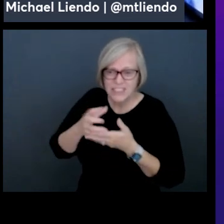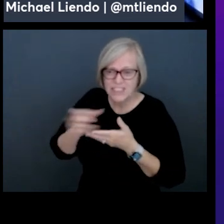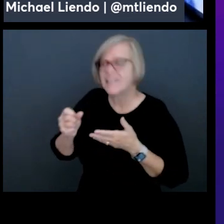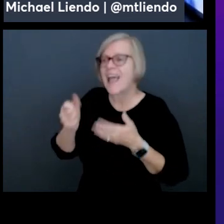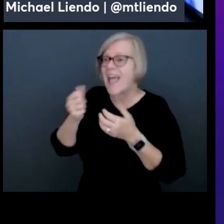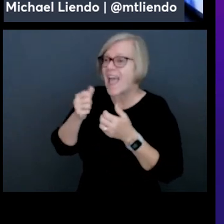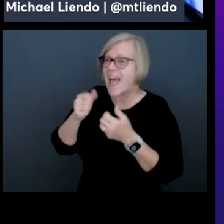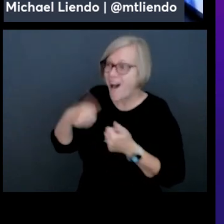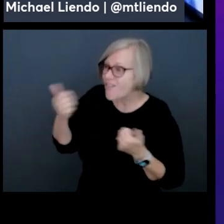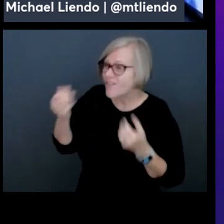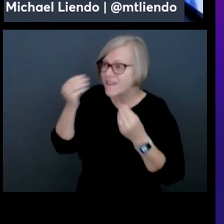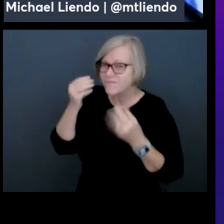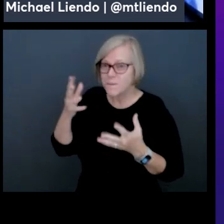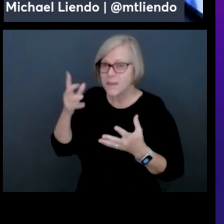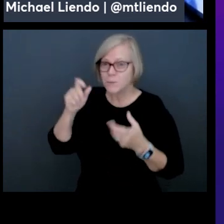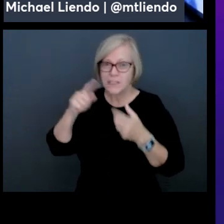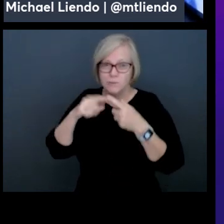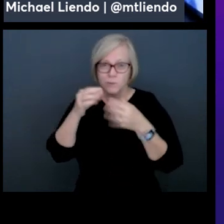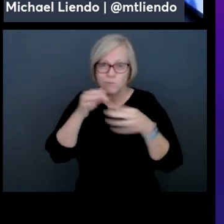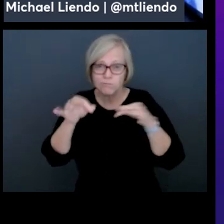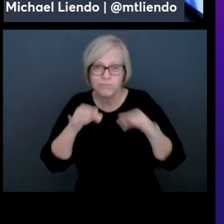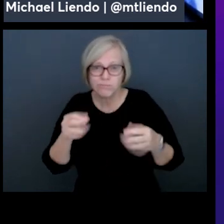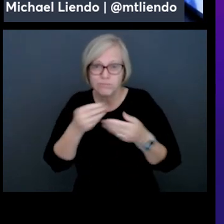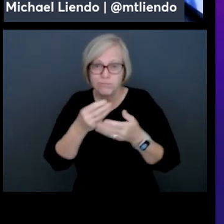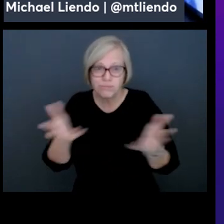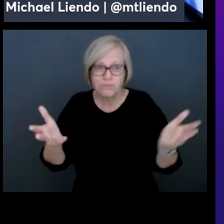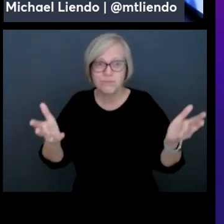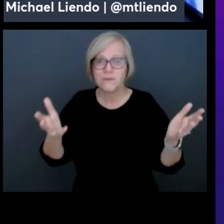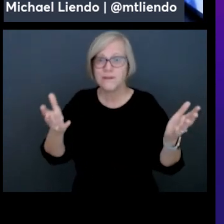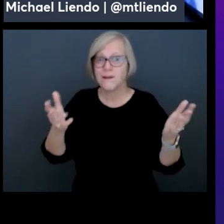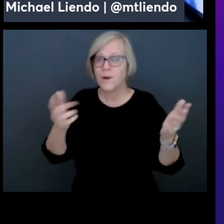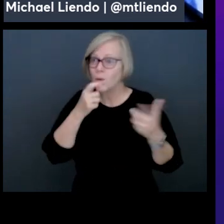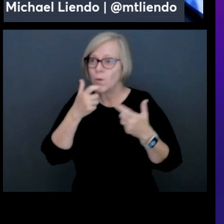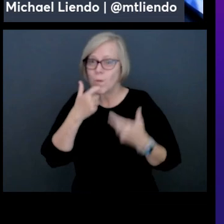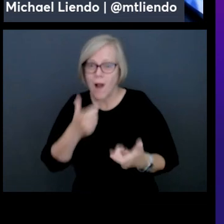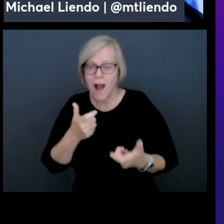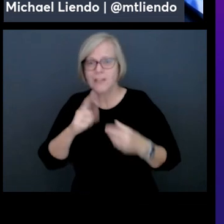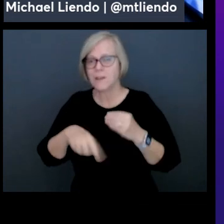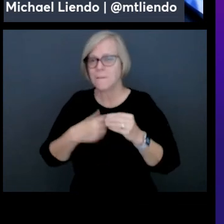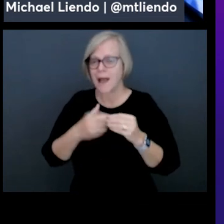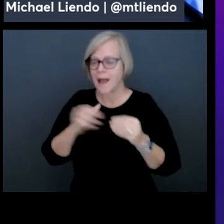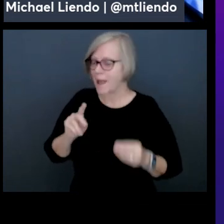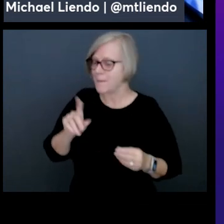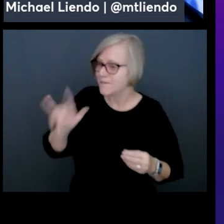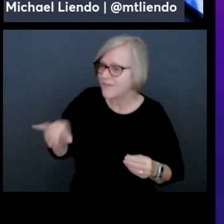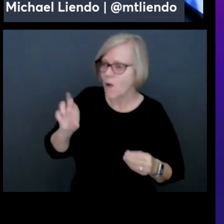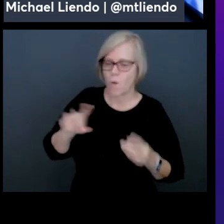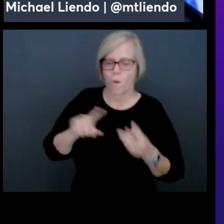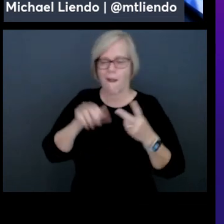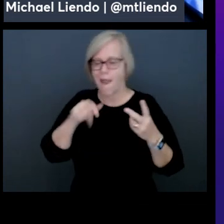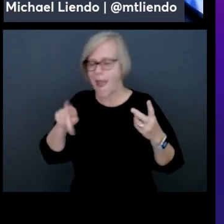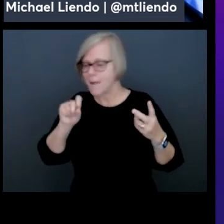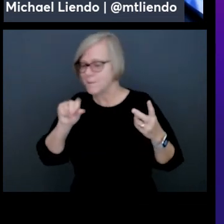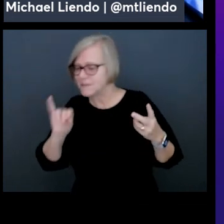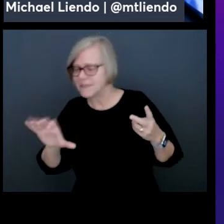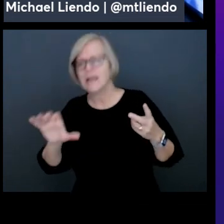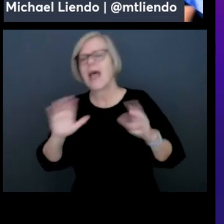that we need to let viewers know about Amplify or AppSync and where should they go to learn more?